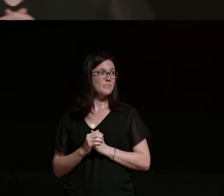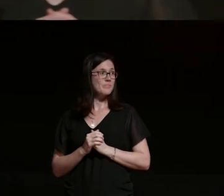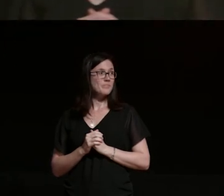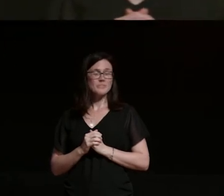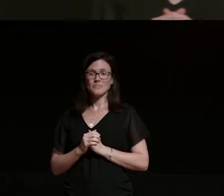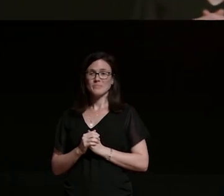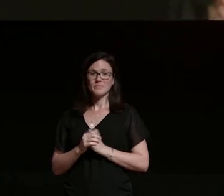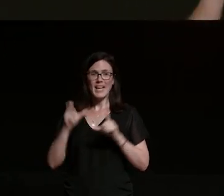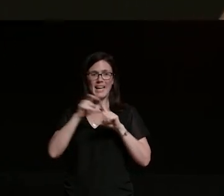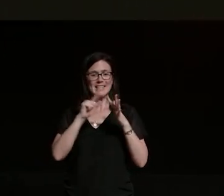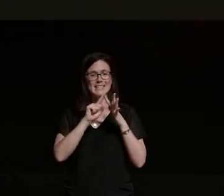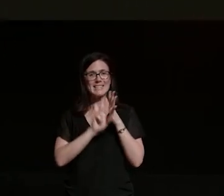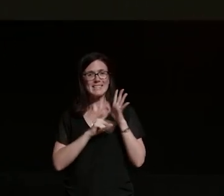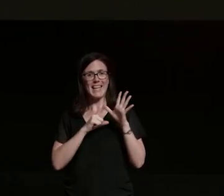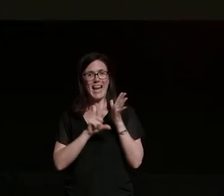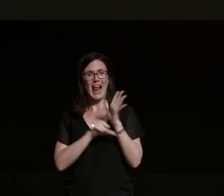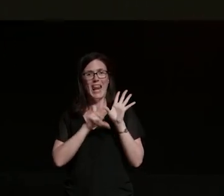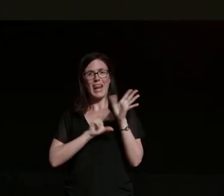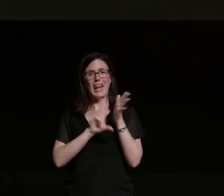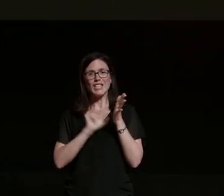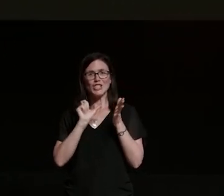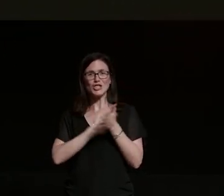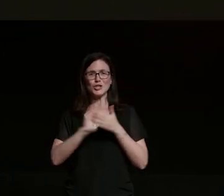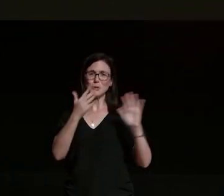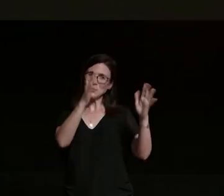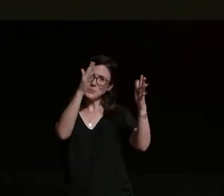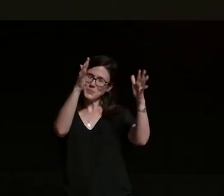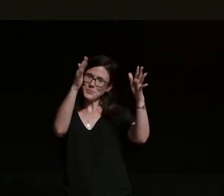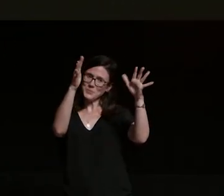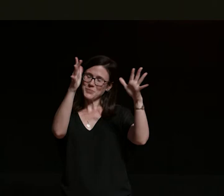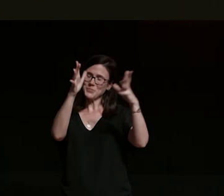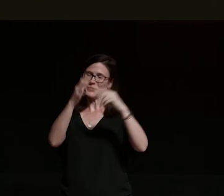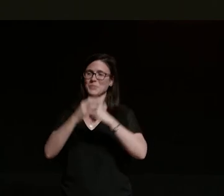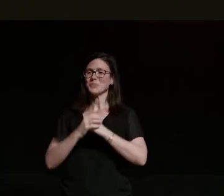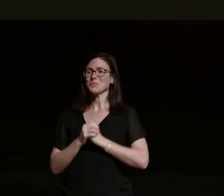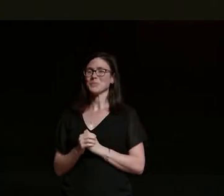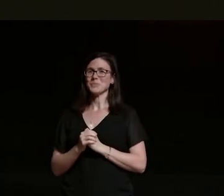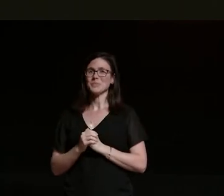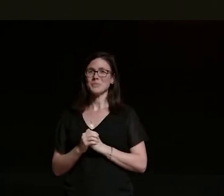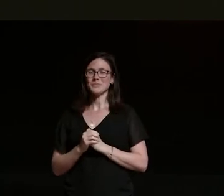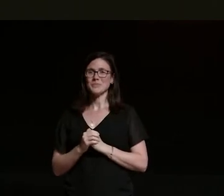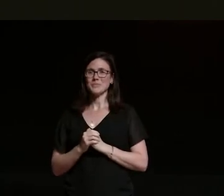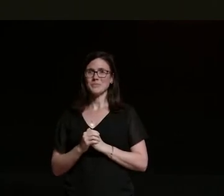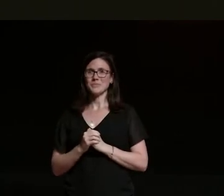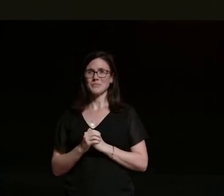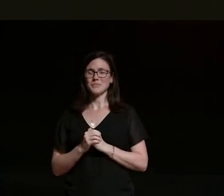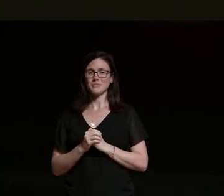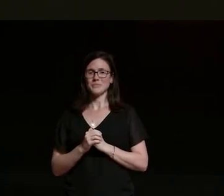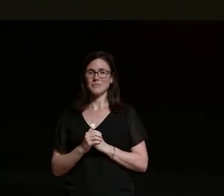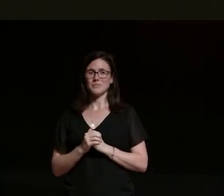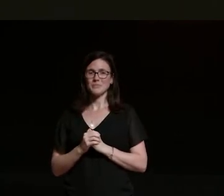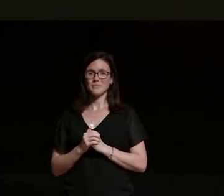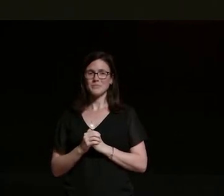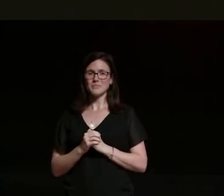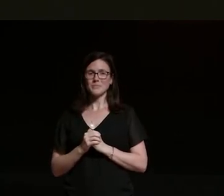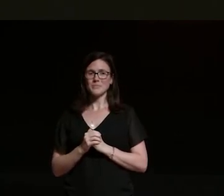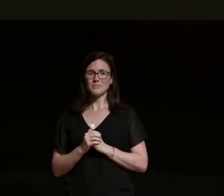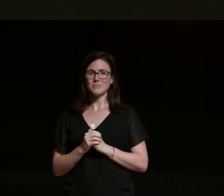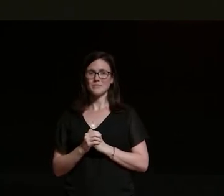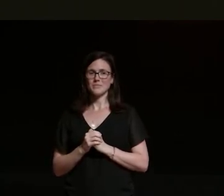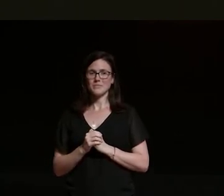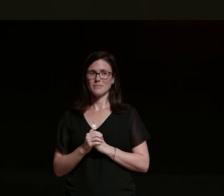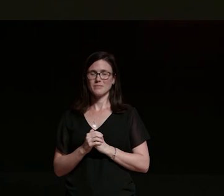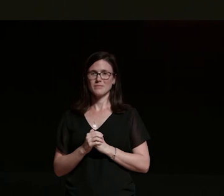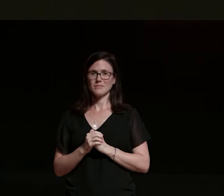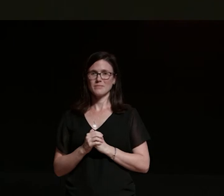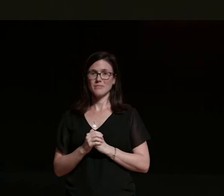dina lynch you guys keep it going keep it going keep it going everybody we have one